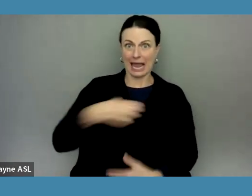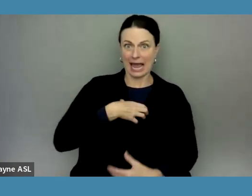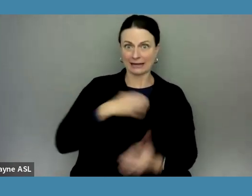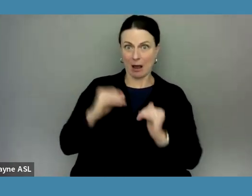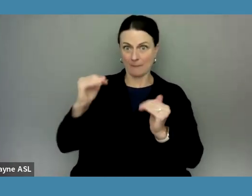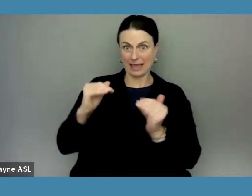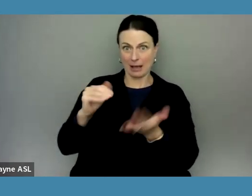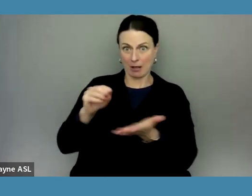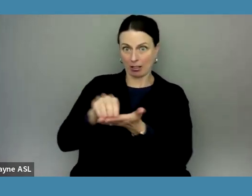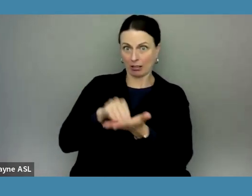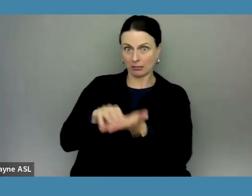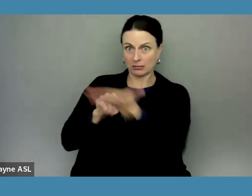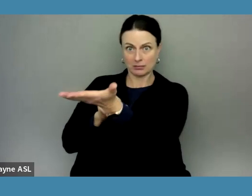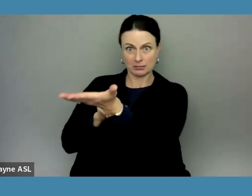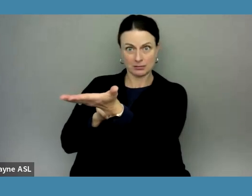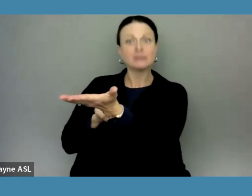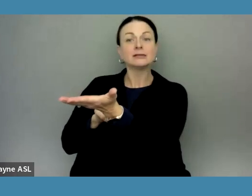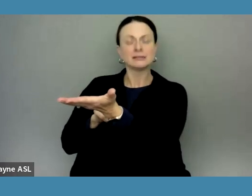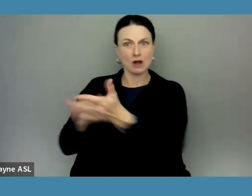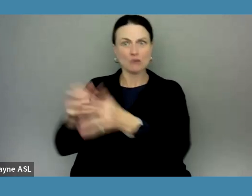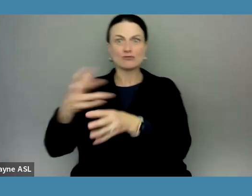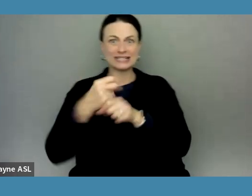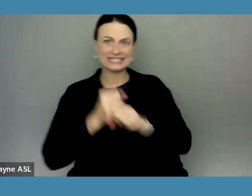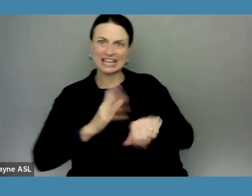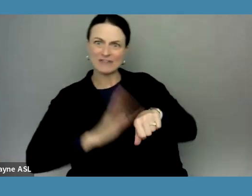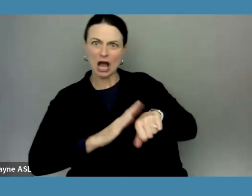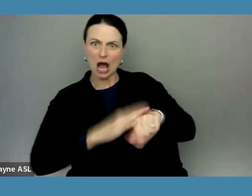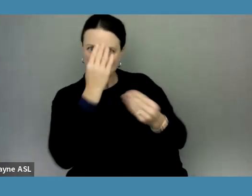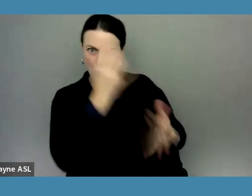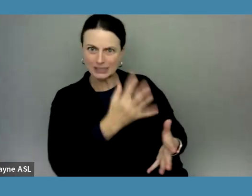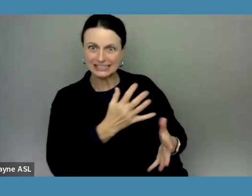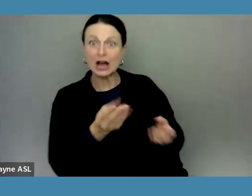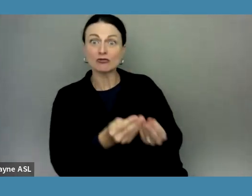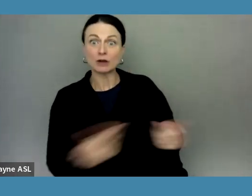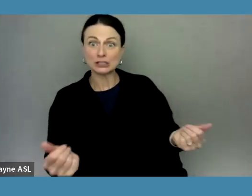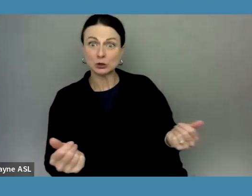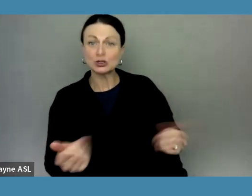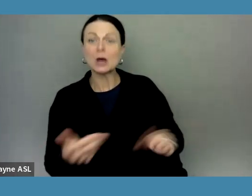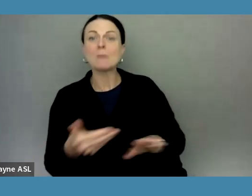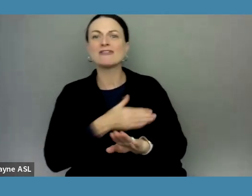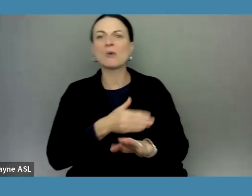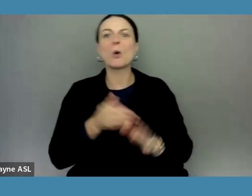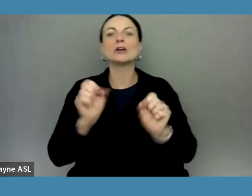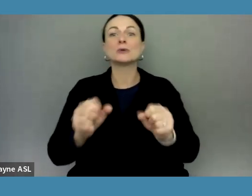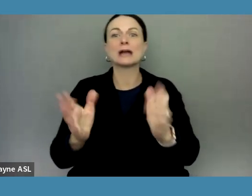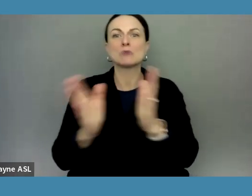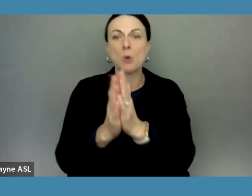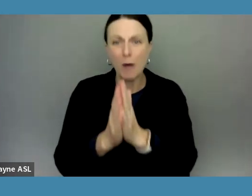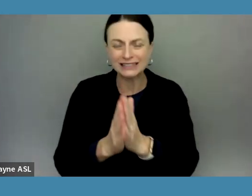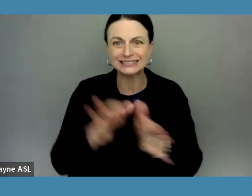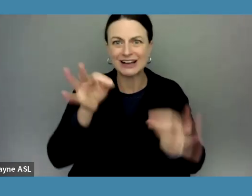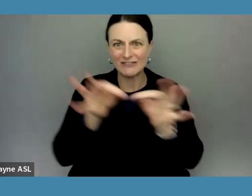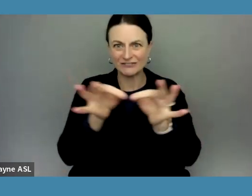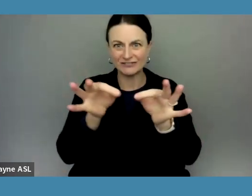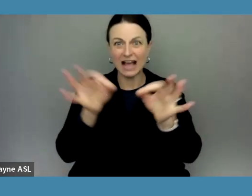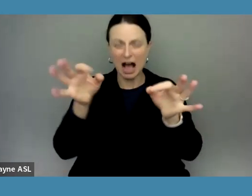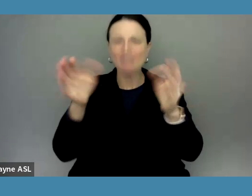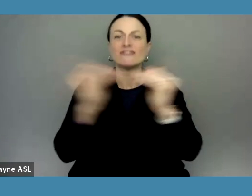and receive a notice of plan appeal resolution before you can request a fair hearing, which is conducted by the Office of Fair Hearings like we discussed earlier.